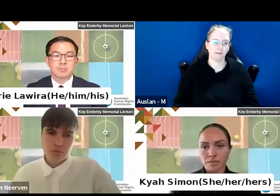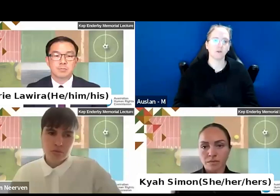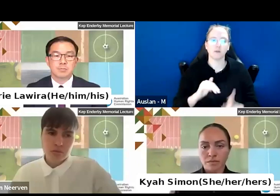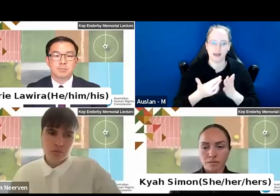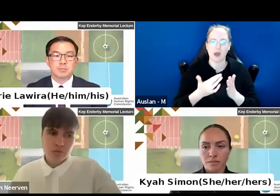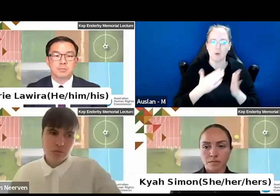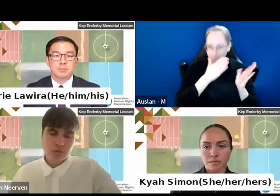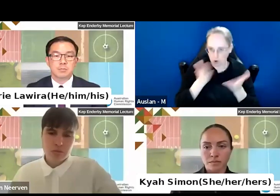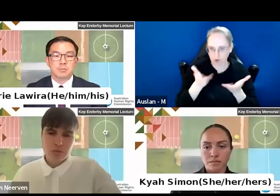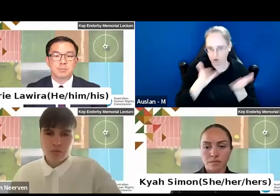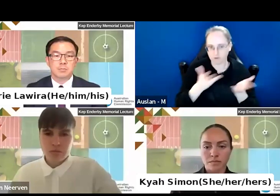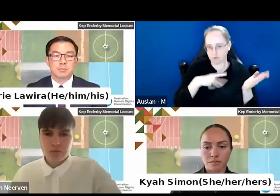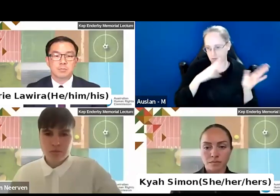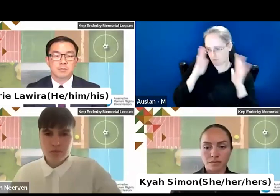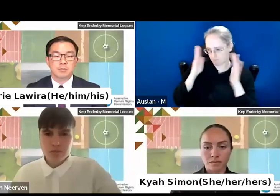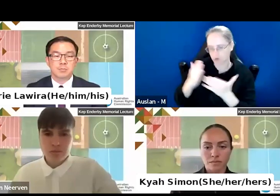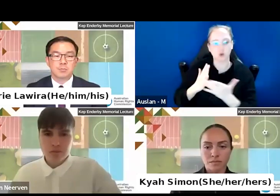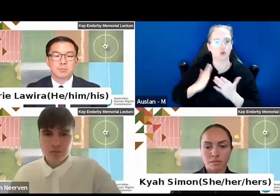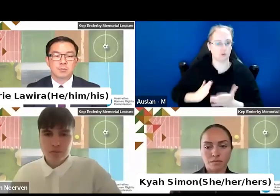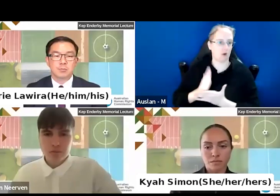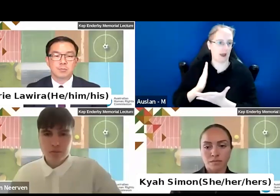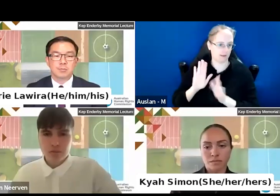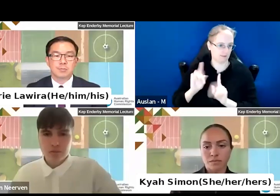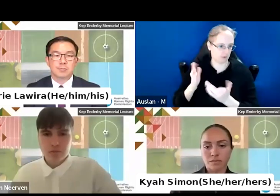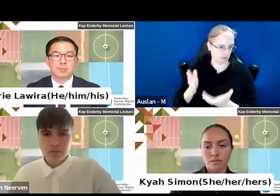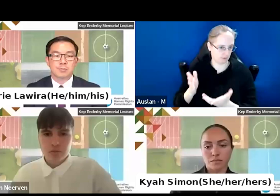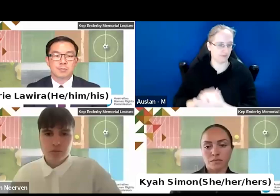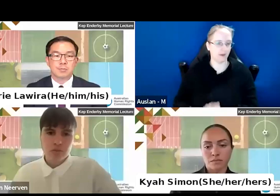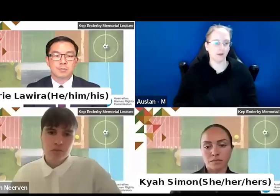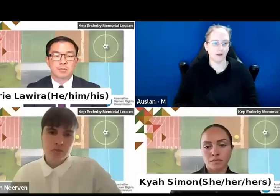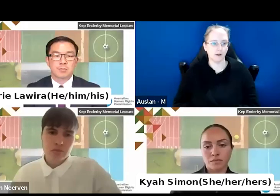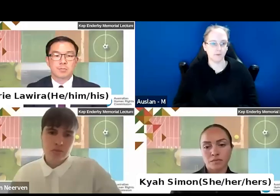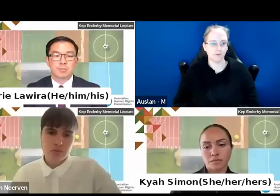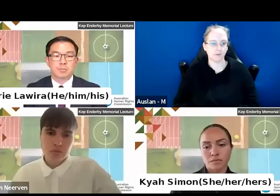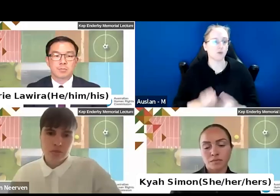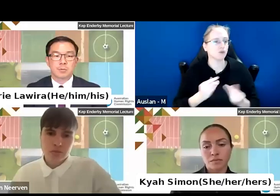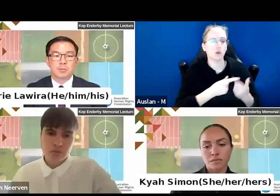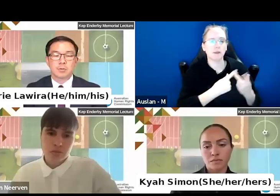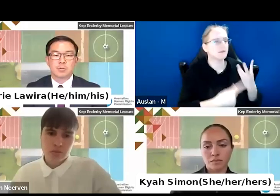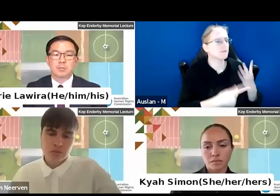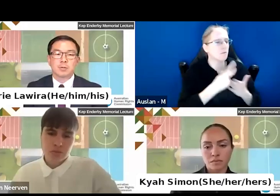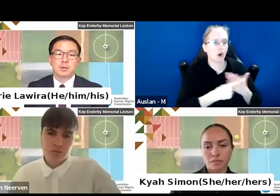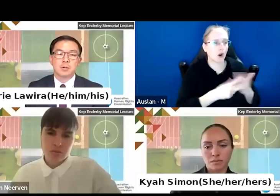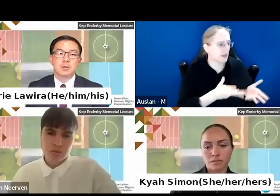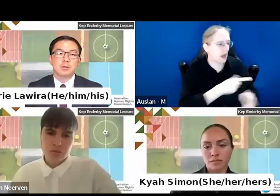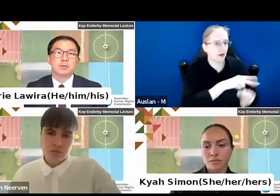So there were so many different initiatives and fans were encouraged to participate, as well as conversations